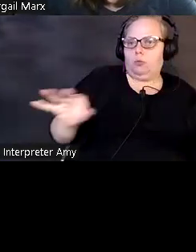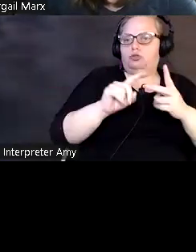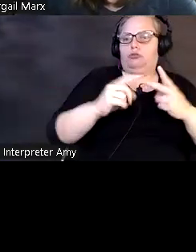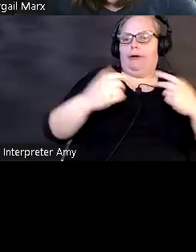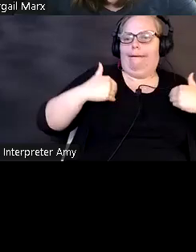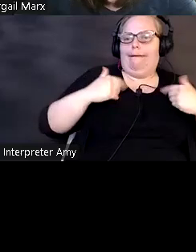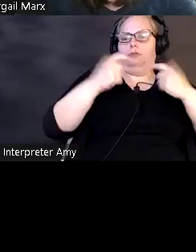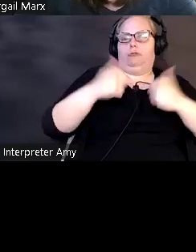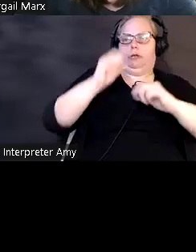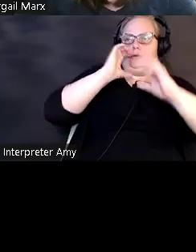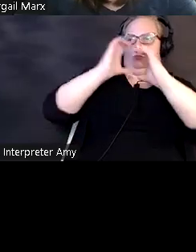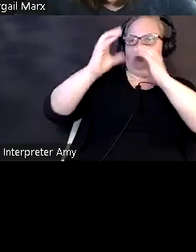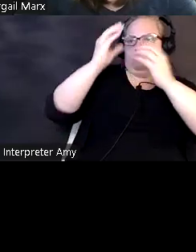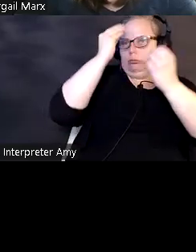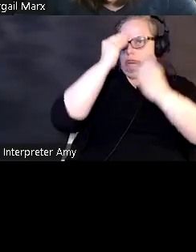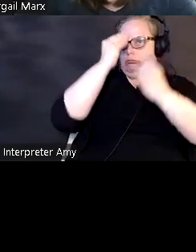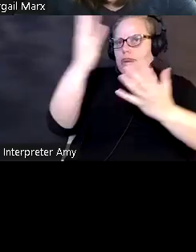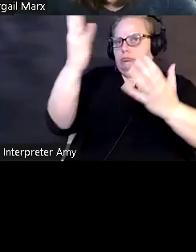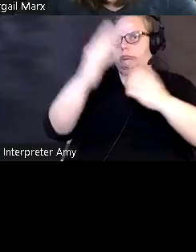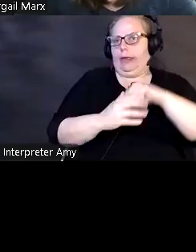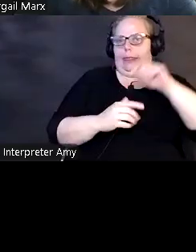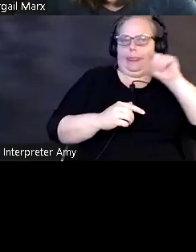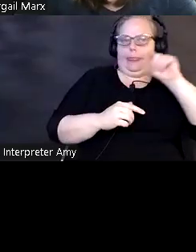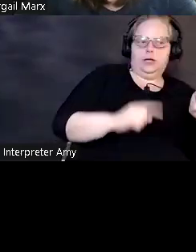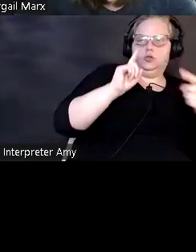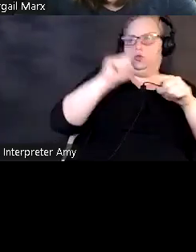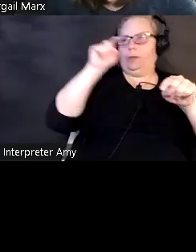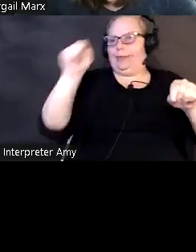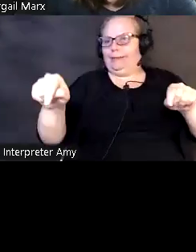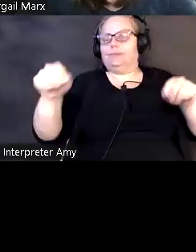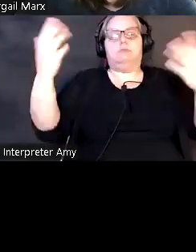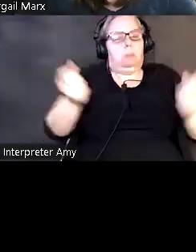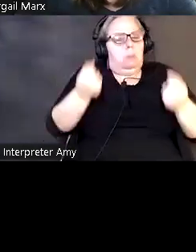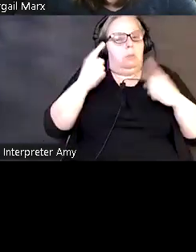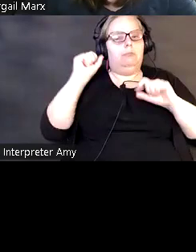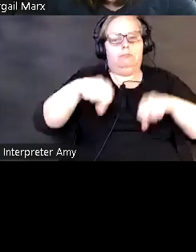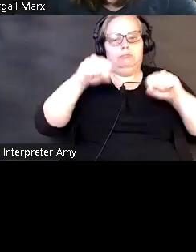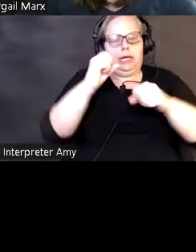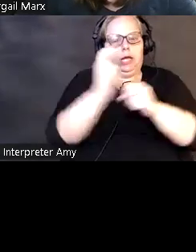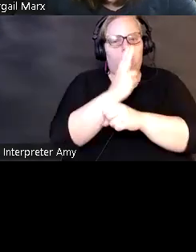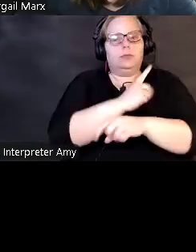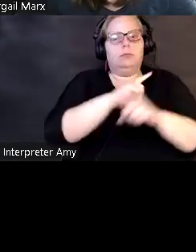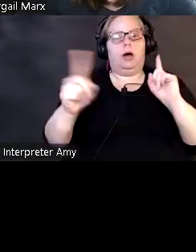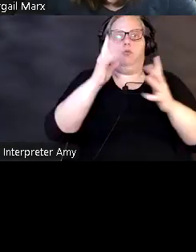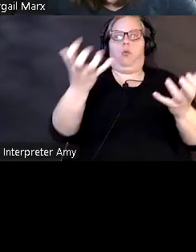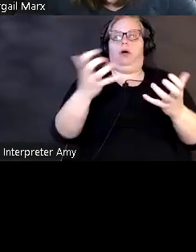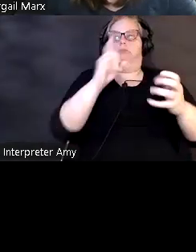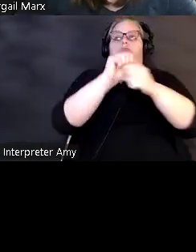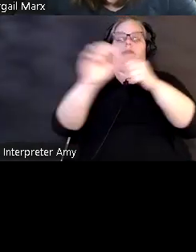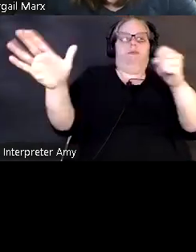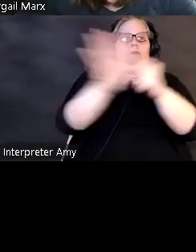communicate point A to B, yeah, but if they're really wanting a language, because behind